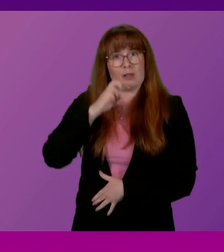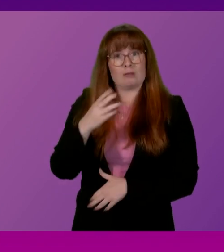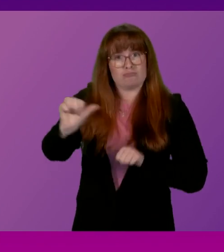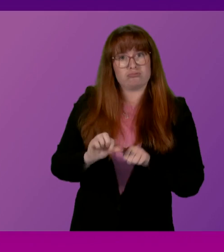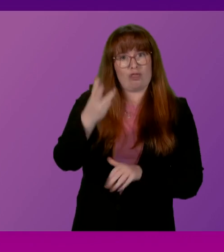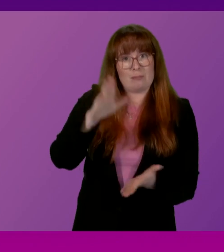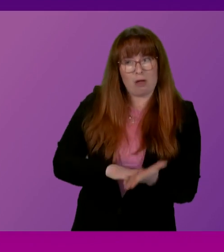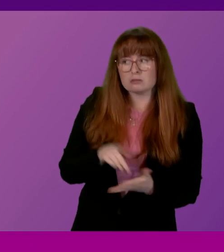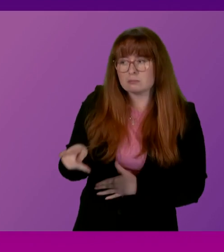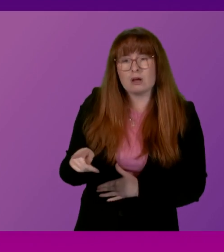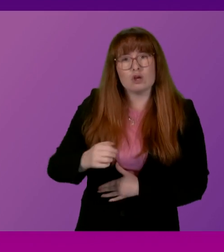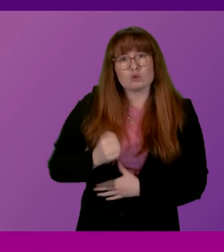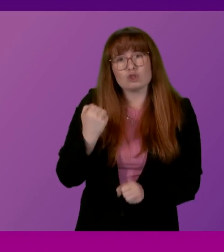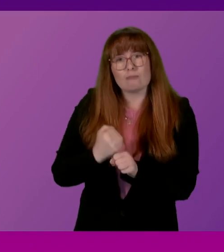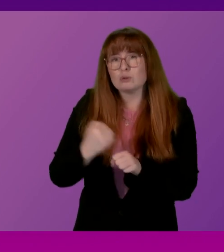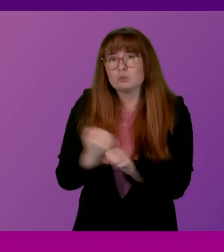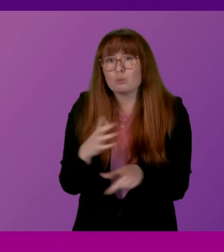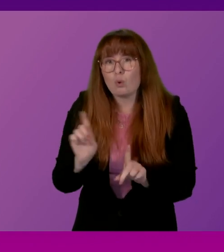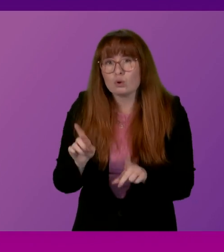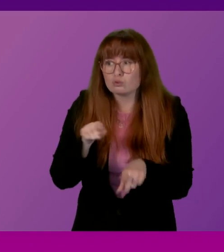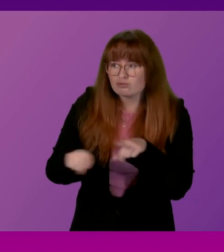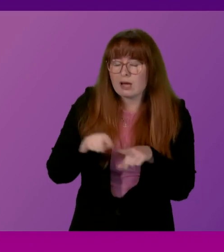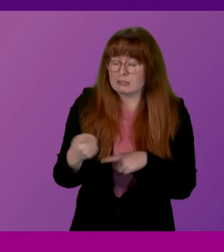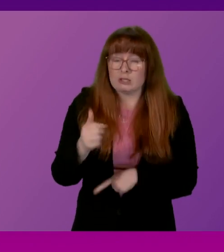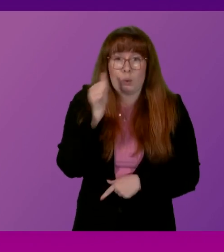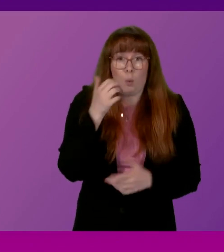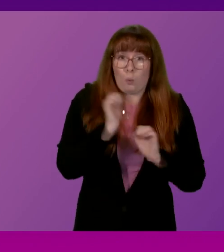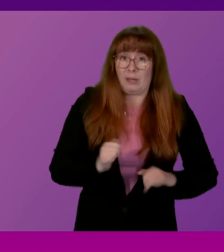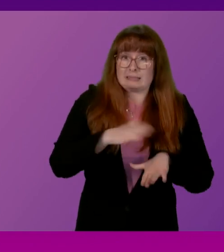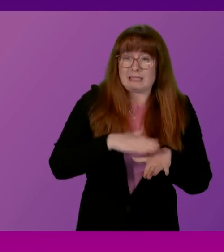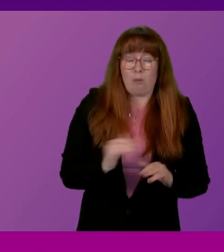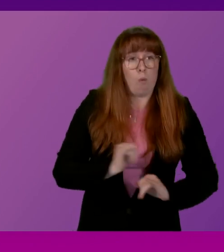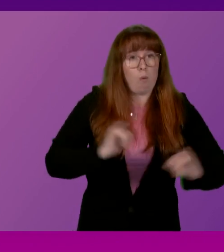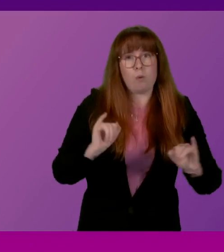What is the Scottish Government doing right now to address those appalling waiting times for my constituents?